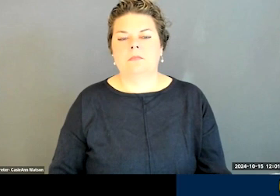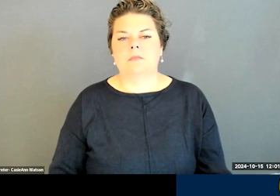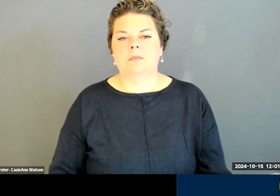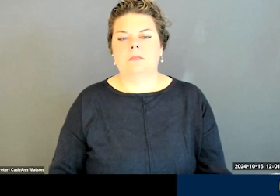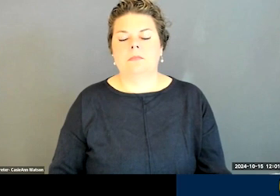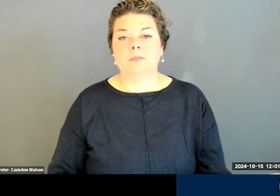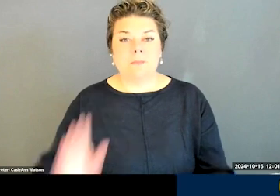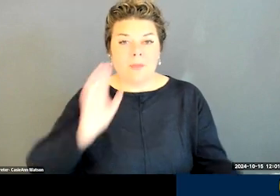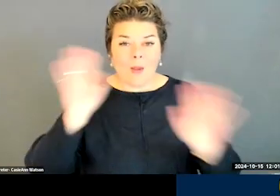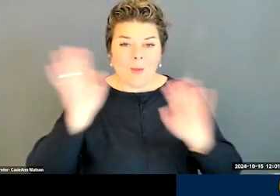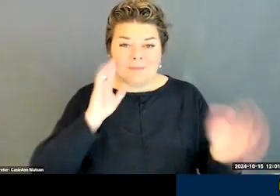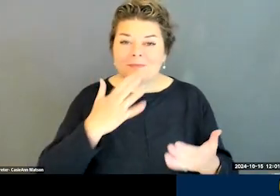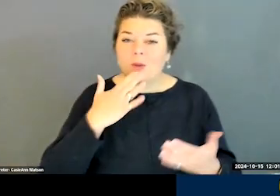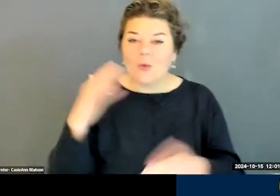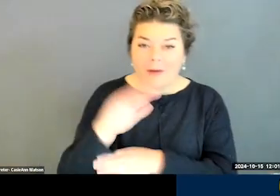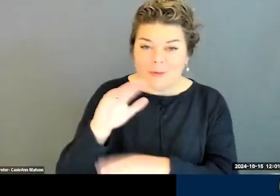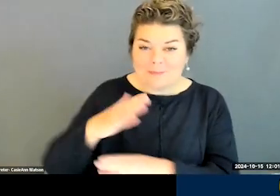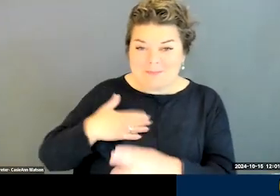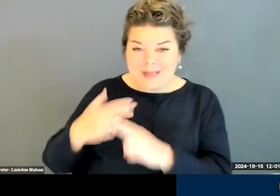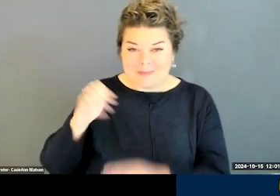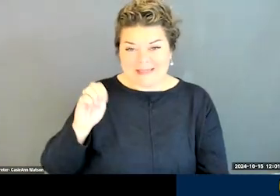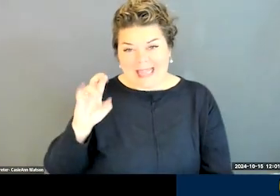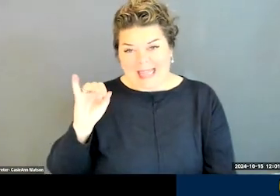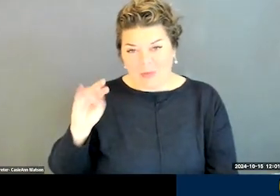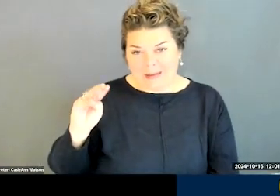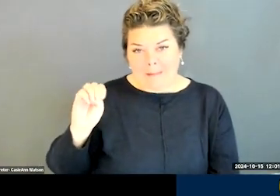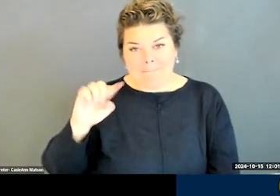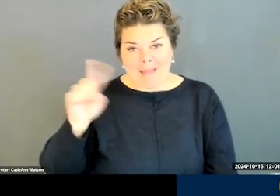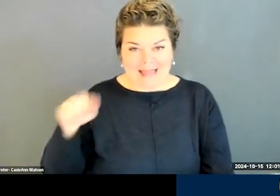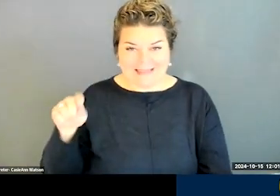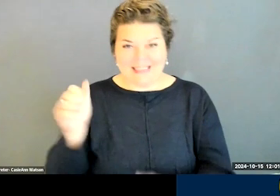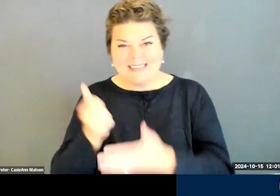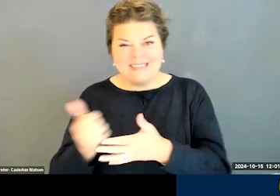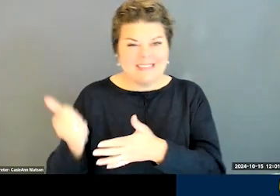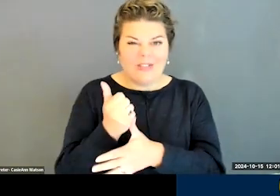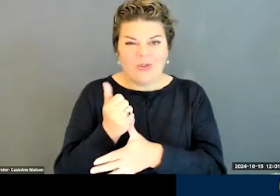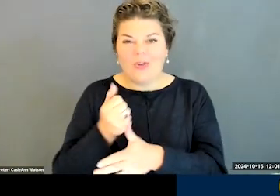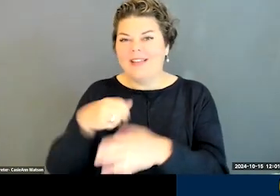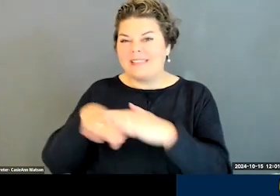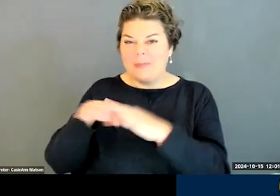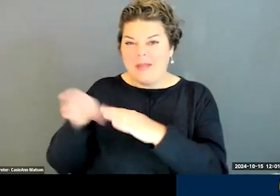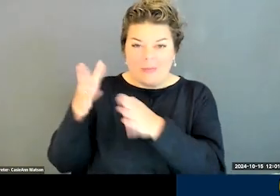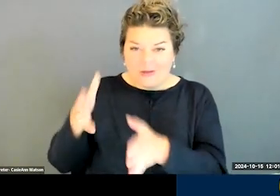Good afternoon, everyone. My name is Erin Metz, I'm a Senior Accessibility Specialist with the Disability Equity Office,